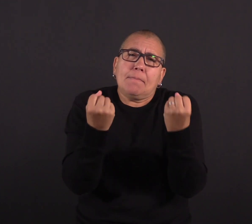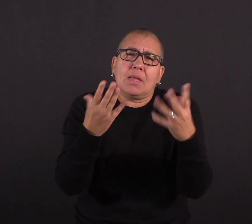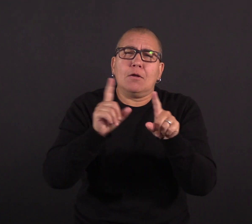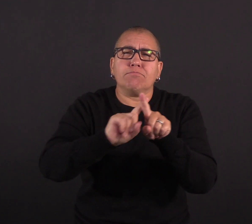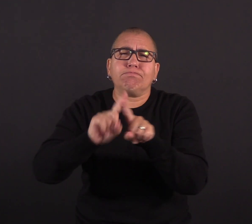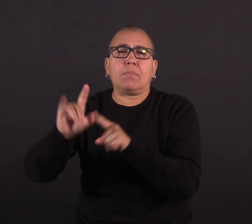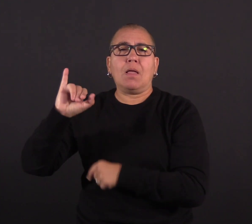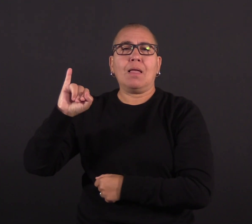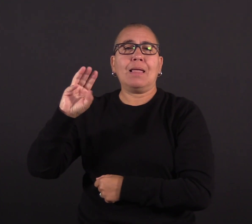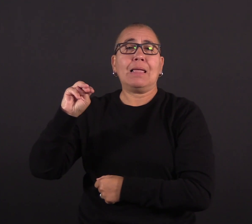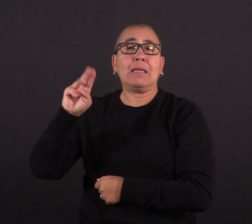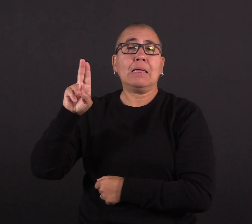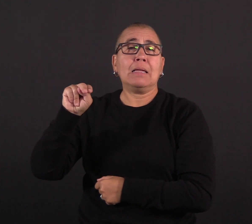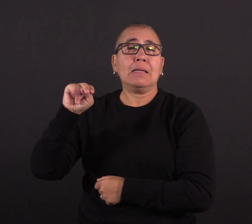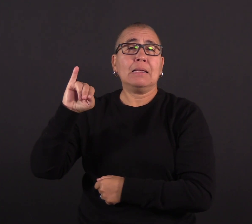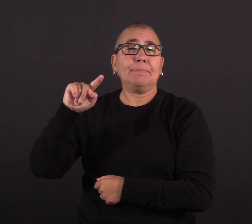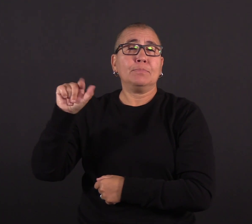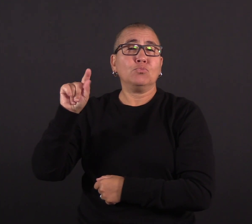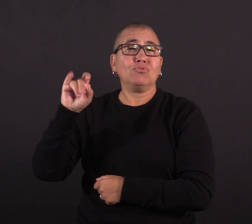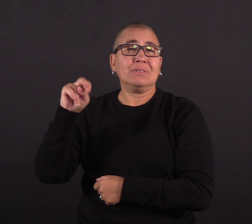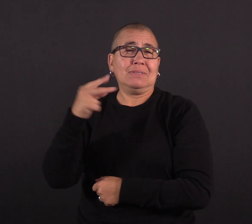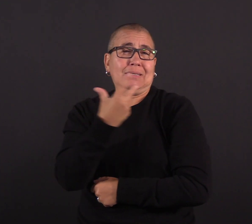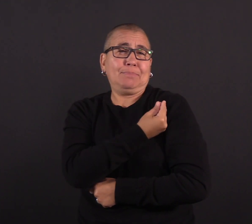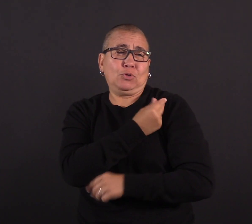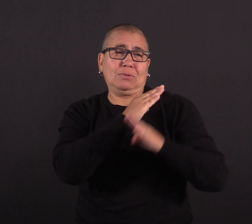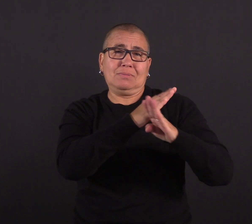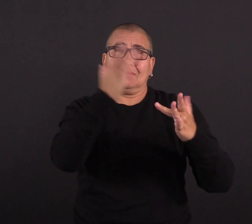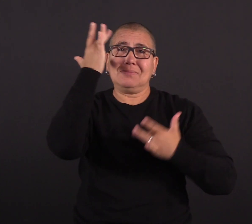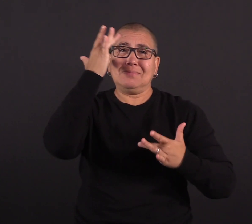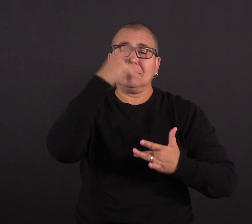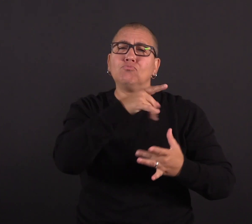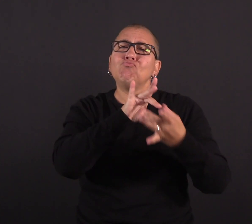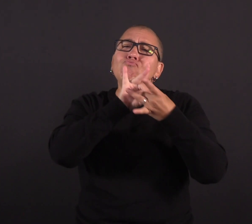“I doubt very seriously whether you’re going to see the hospital and death surge that